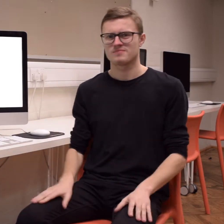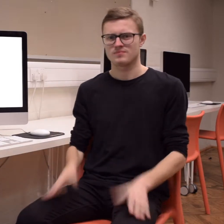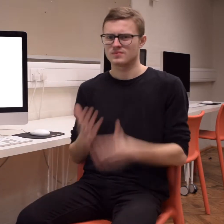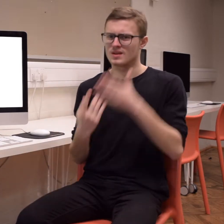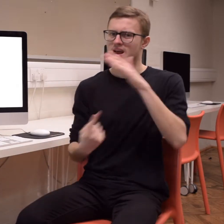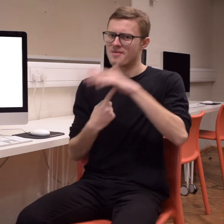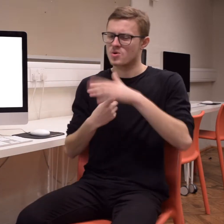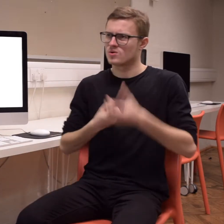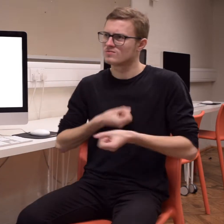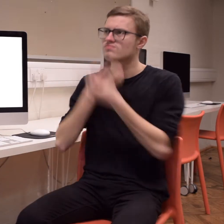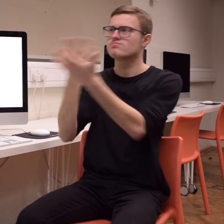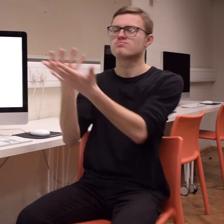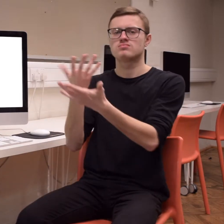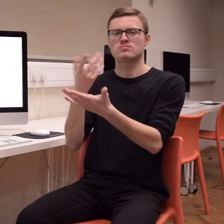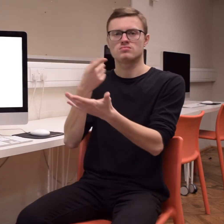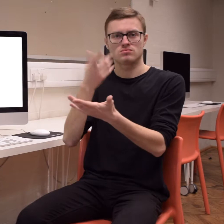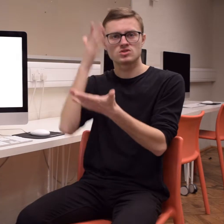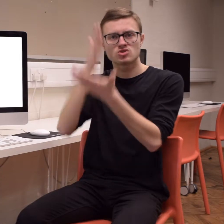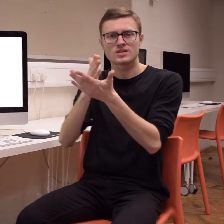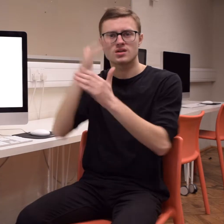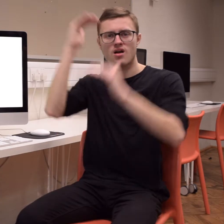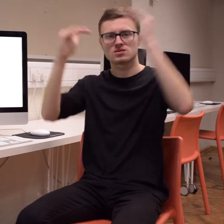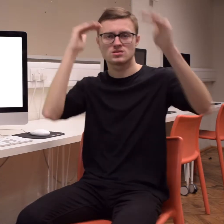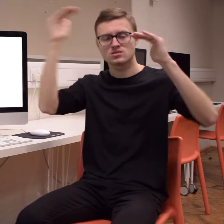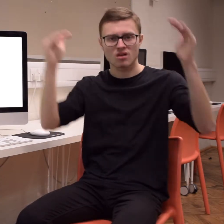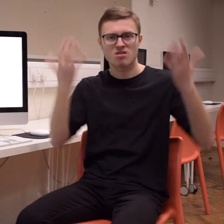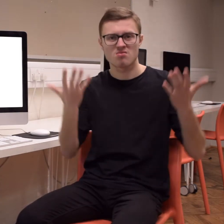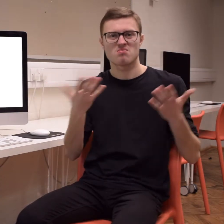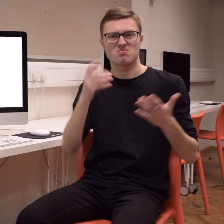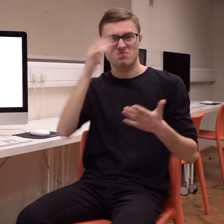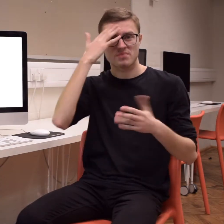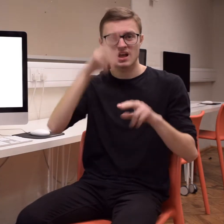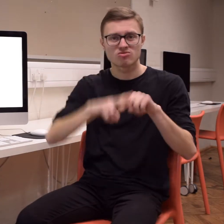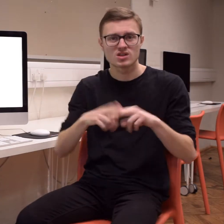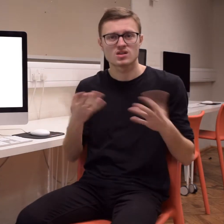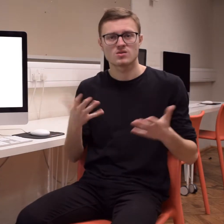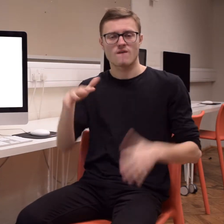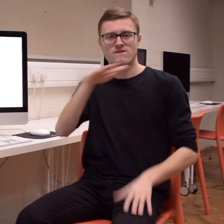If you think you are being bullied try and talk to a trusted adult such as a parent, family member,